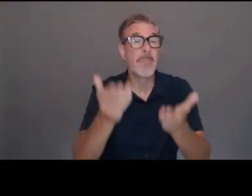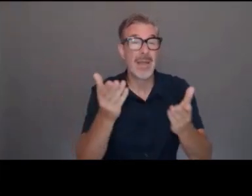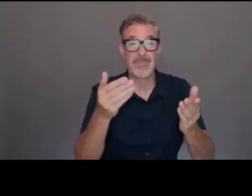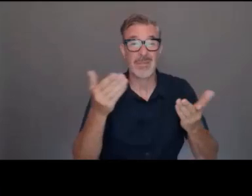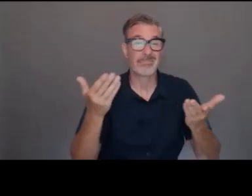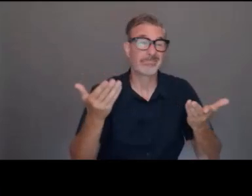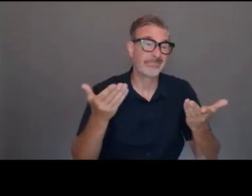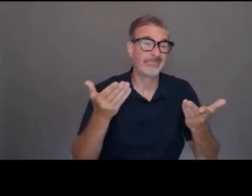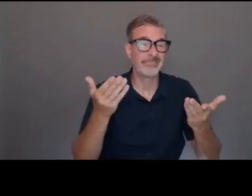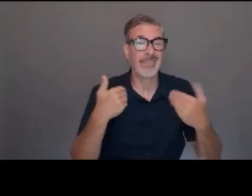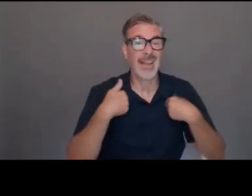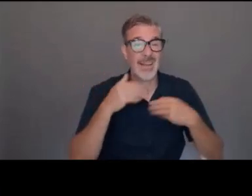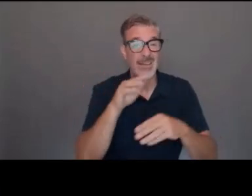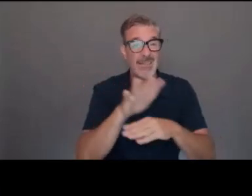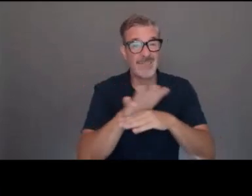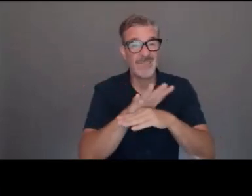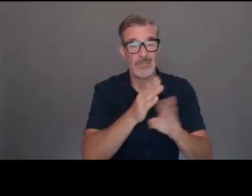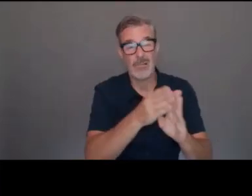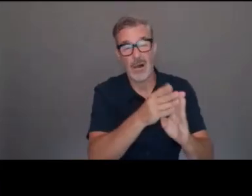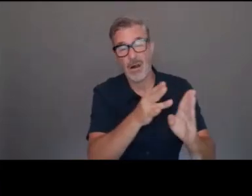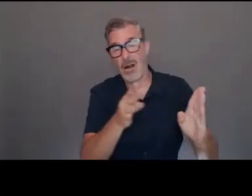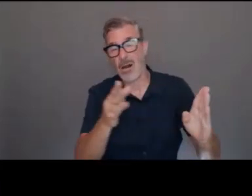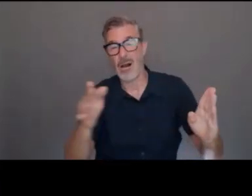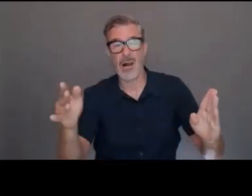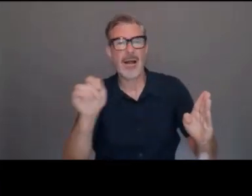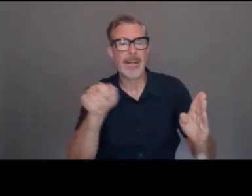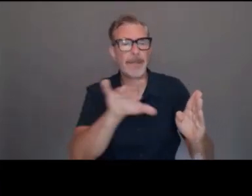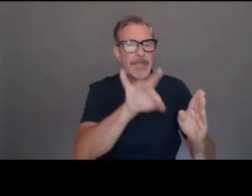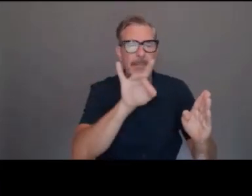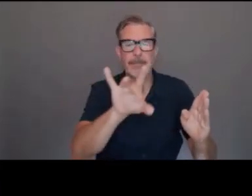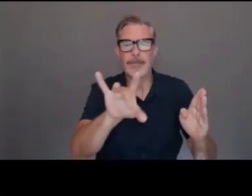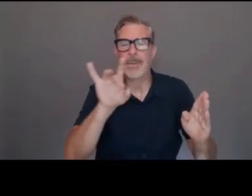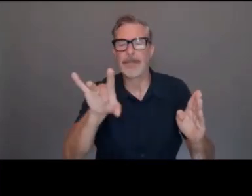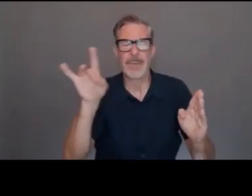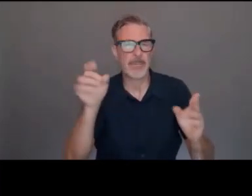like a peer assessment committee to look at, and then certainly provide accessible